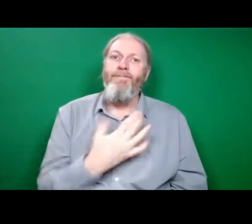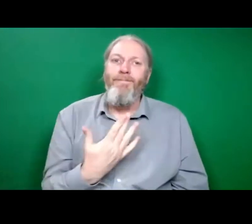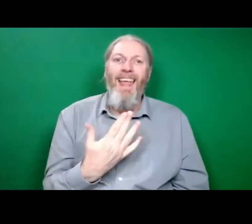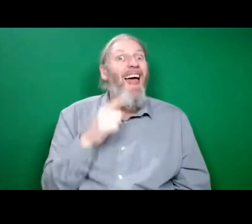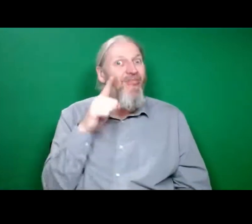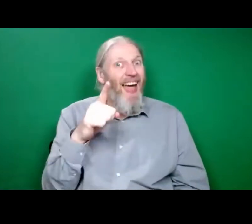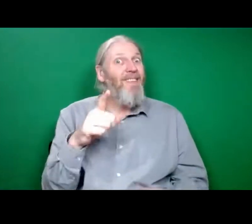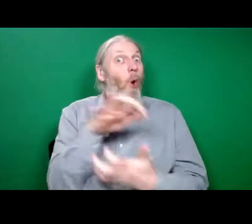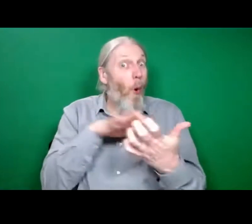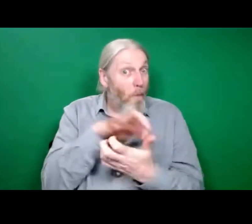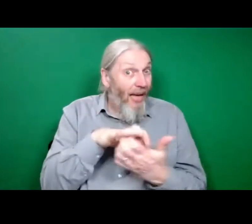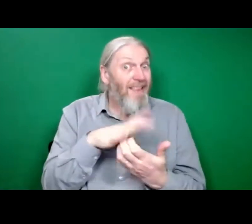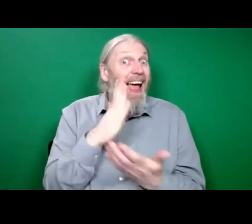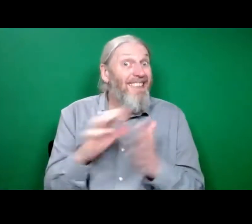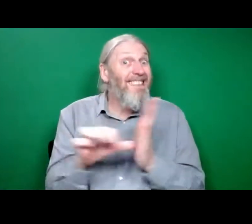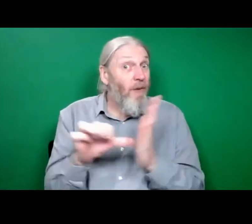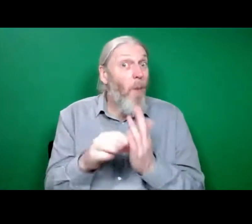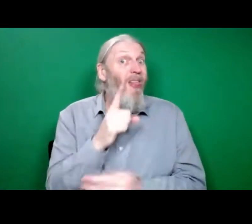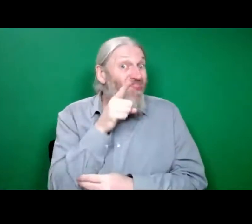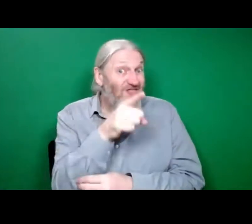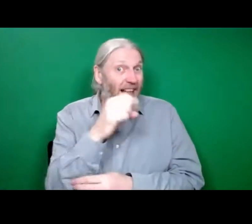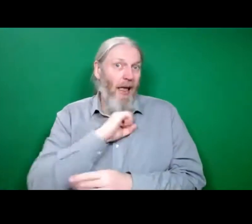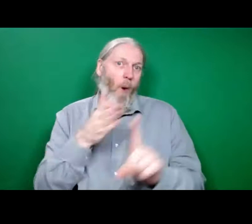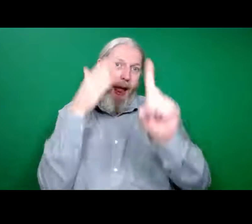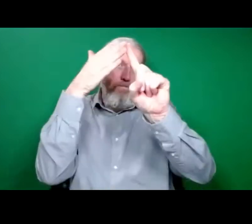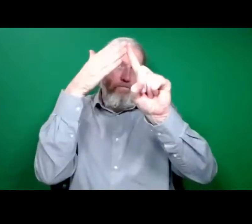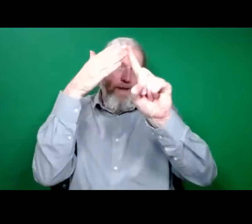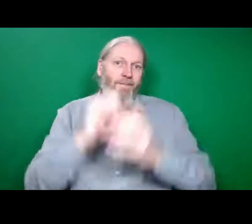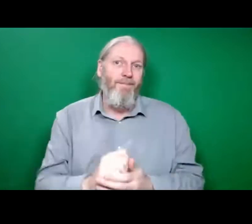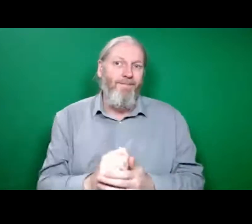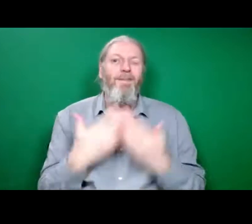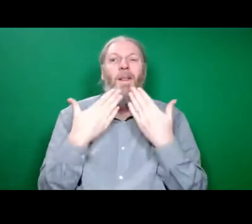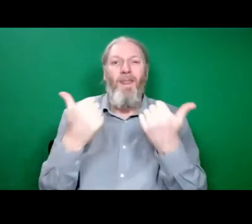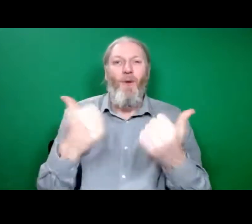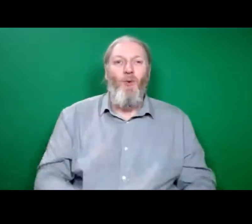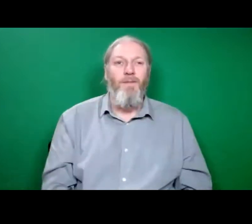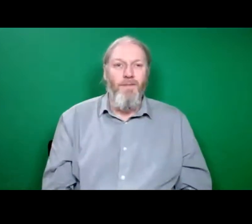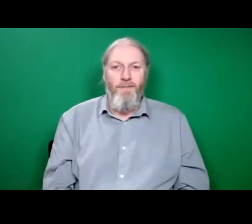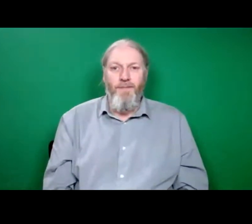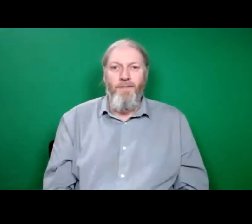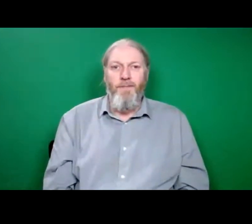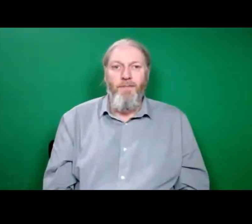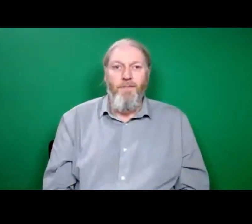lead that local action and to achieve outcomes around culture and place making but importantly helping and